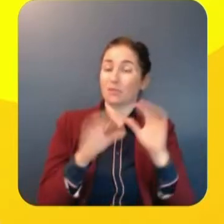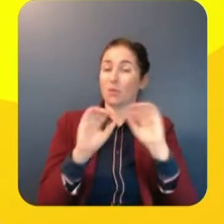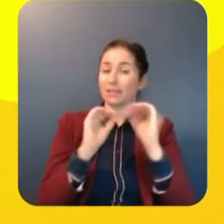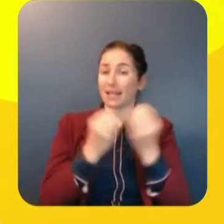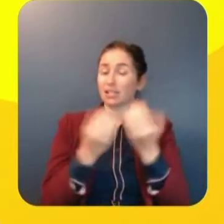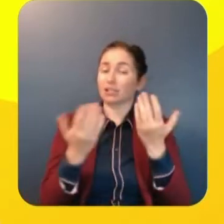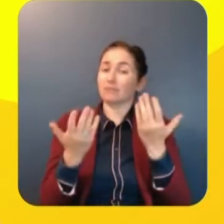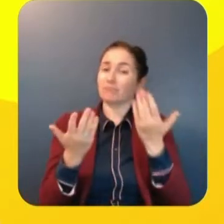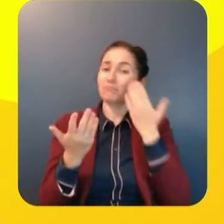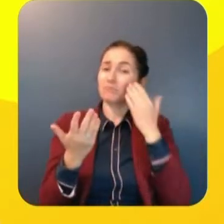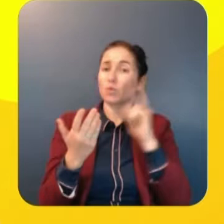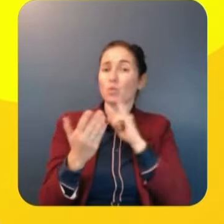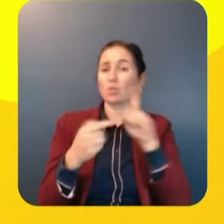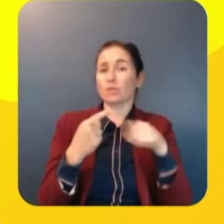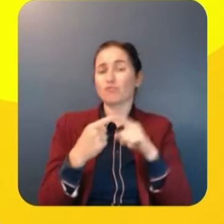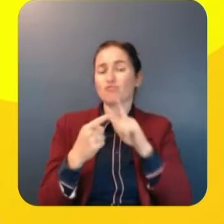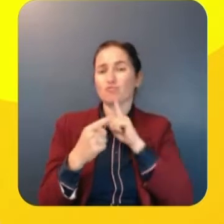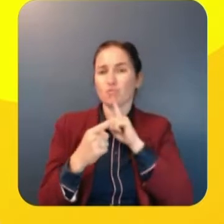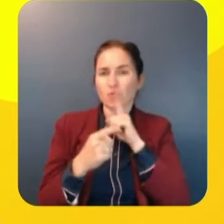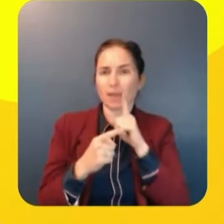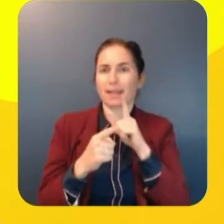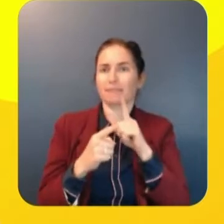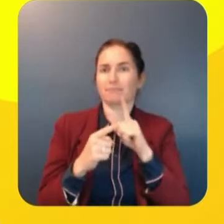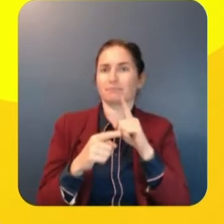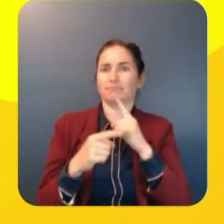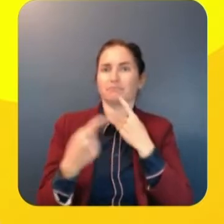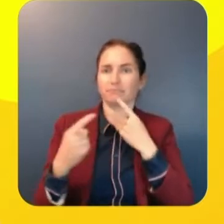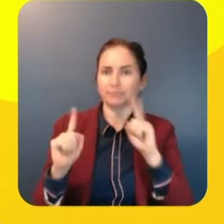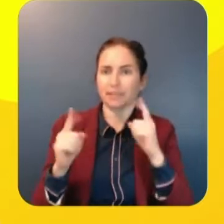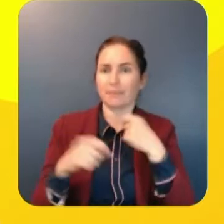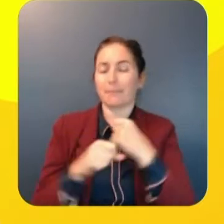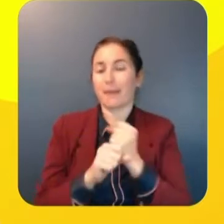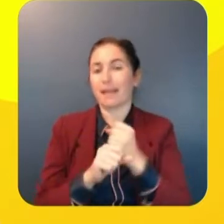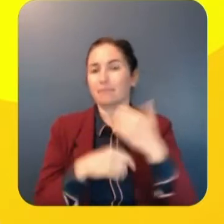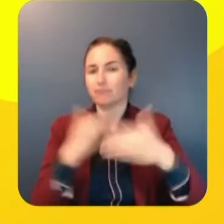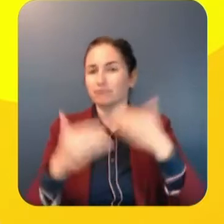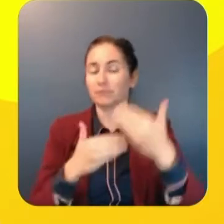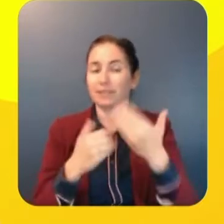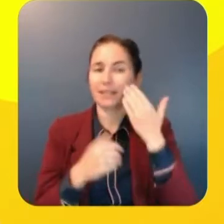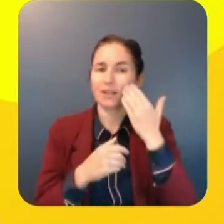getting the teeth around it and moving beyond just the shock. And I guess for me that was within the moment.